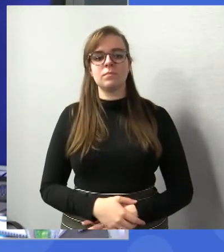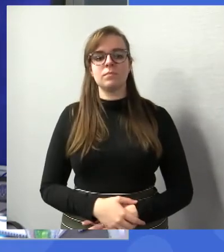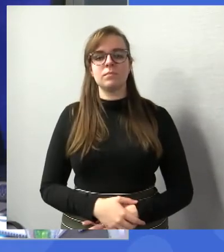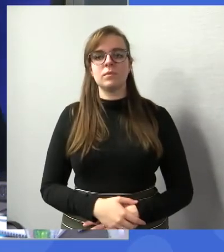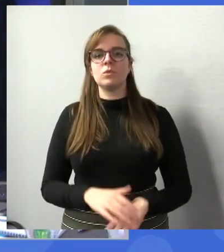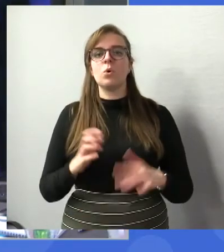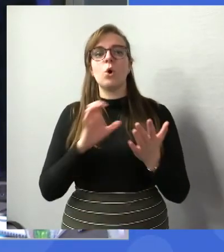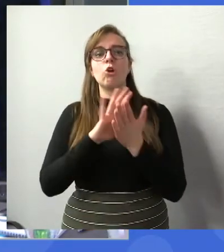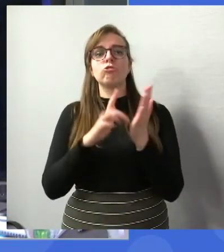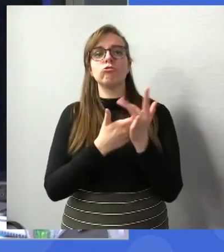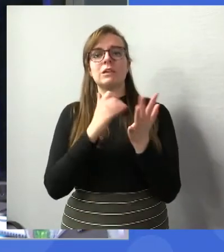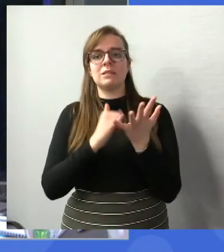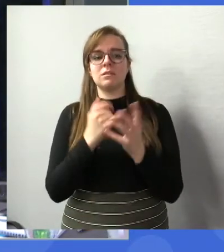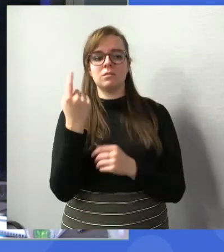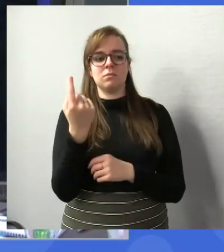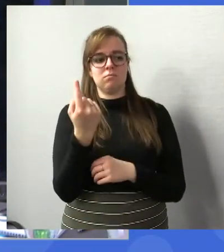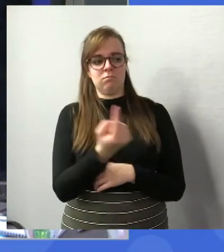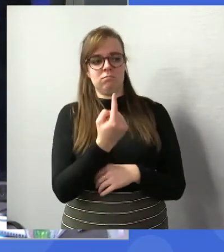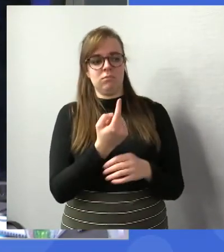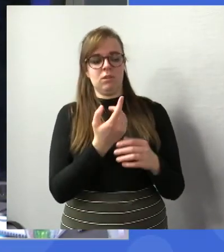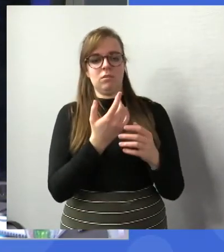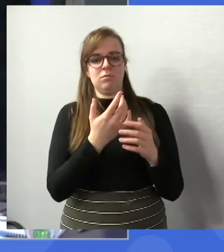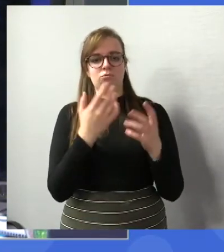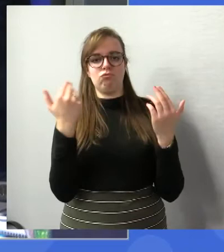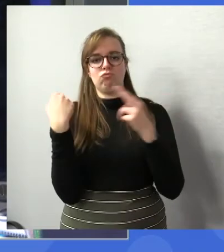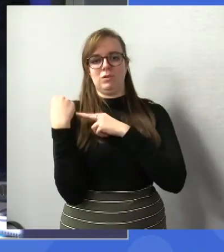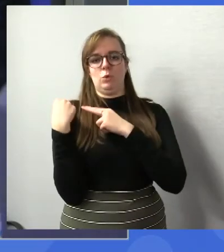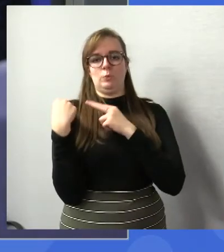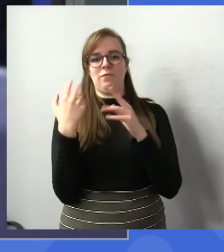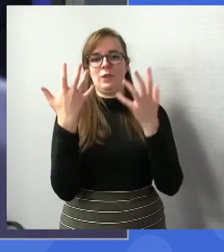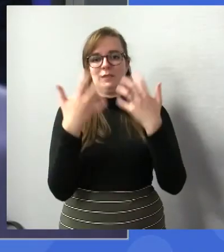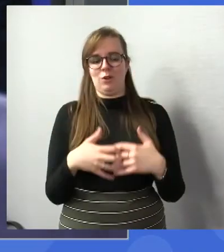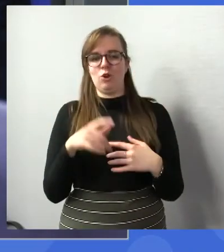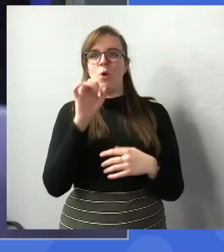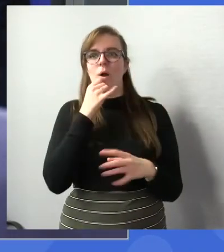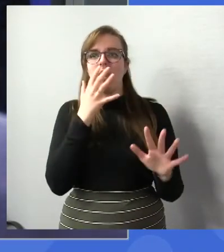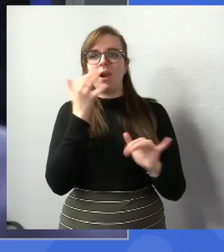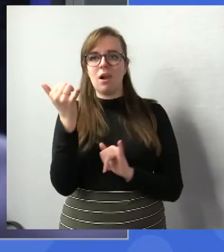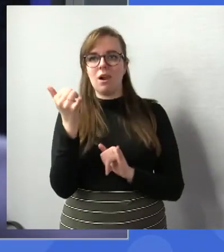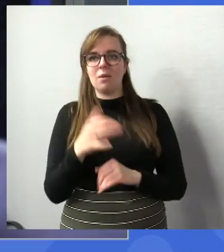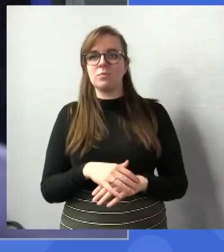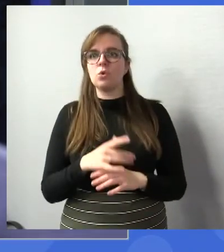is in charge of the technology is going to try this out electronic voting and